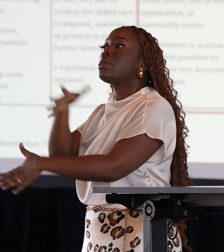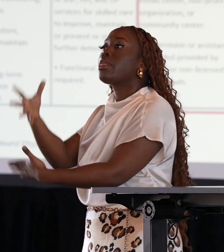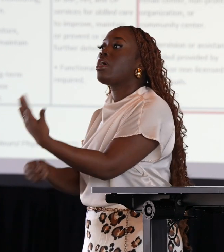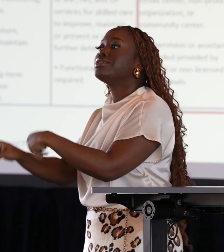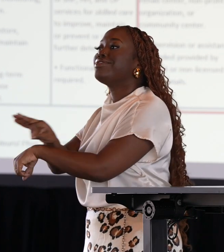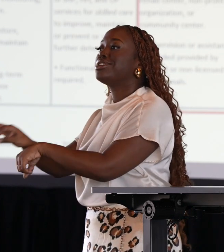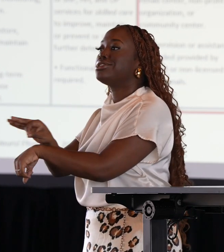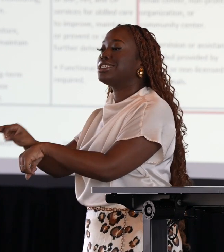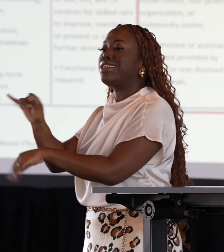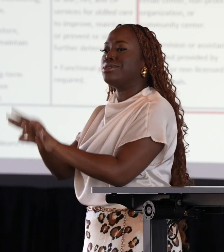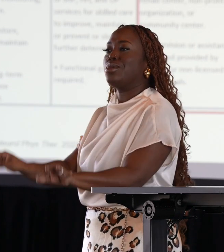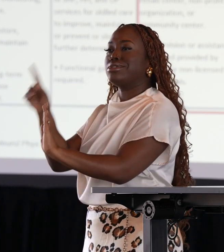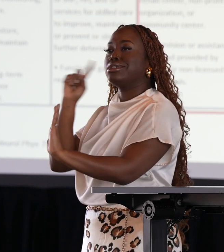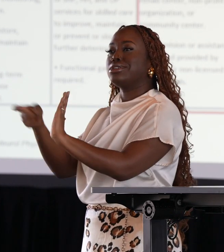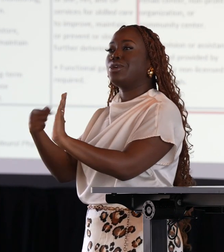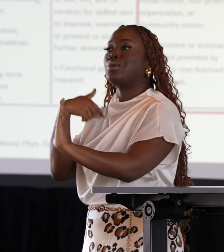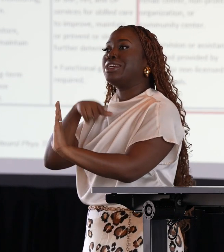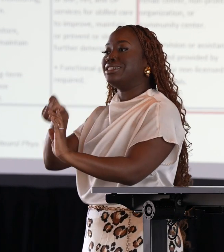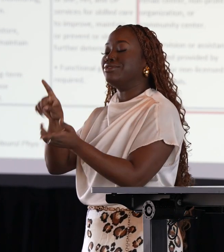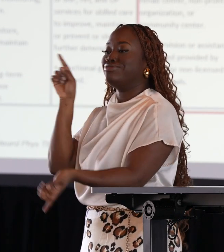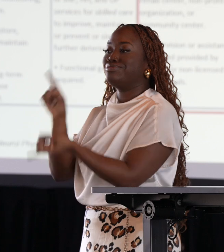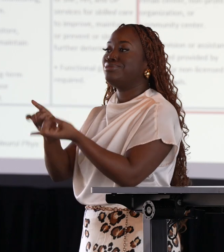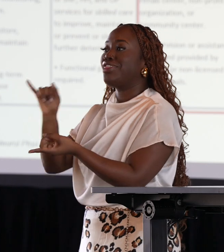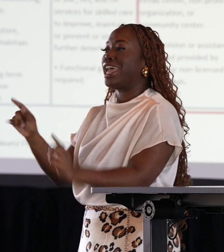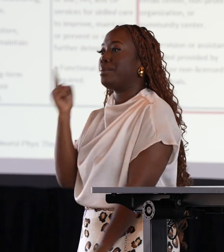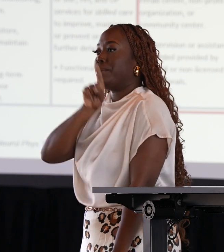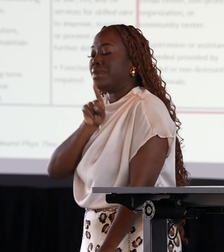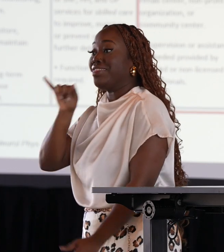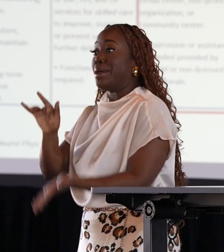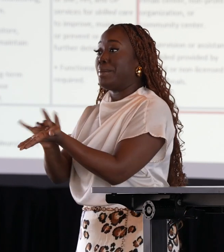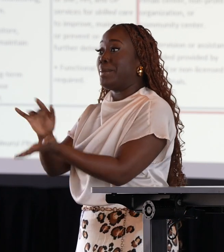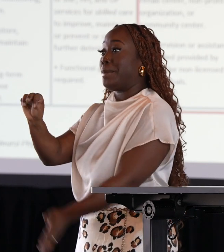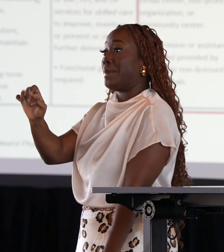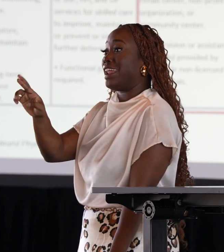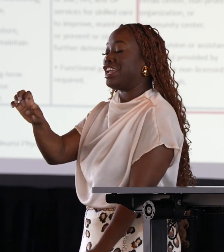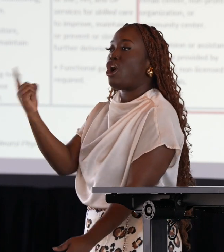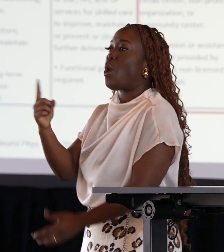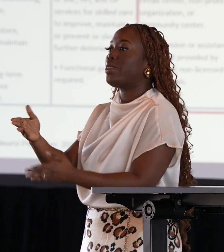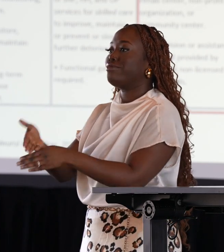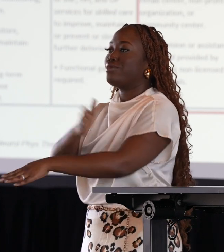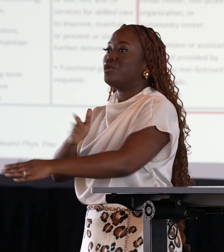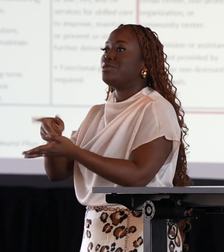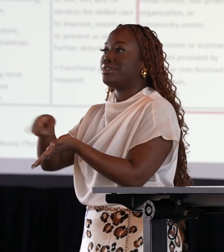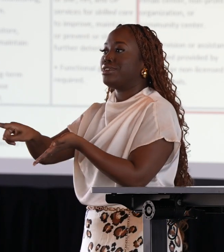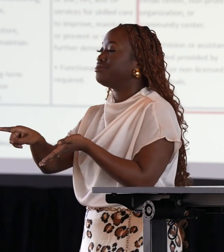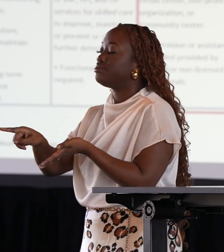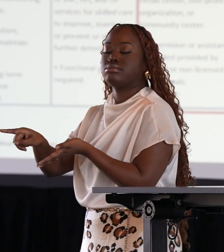important thing to note, because we have to defunct the myth that Medicare only pays for improvement. That is not true.